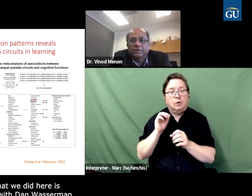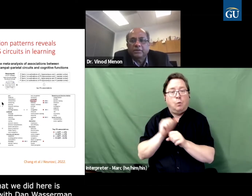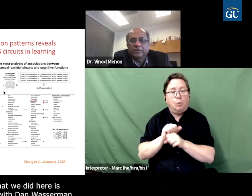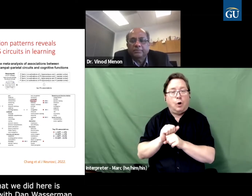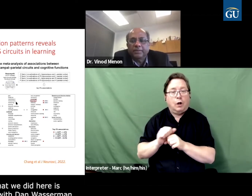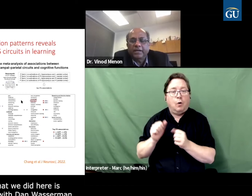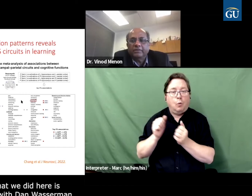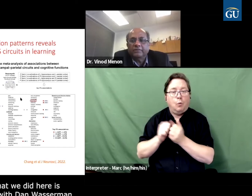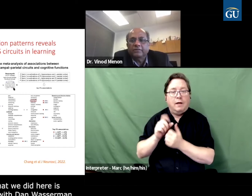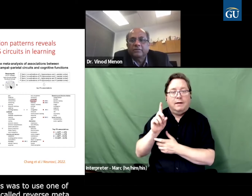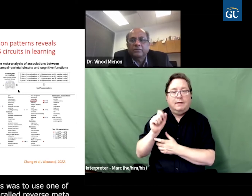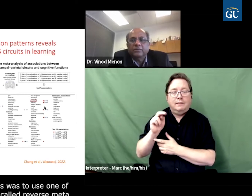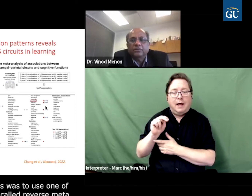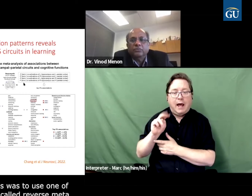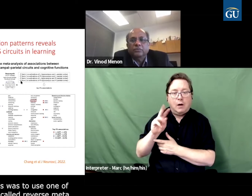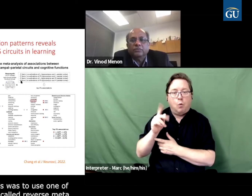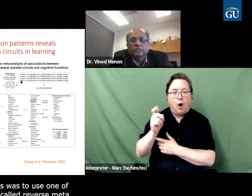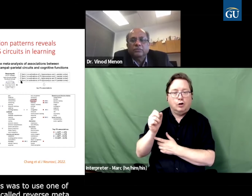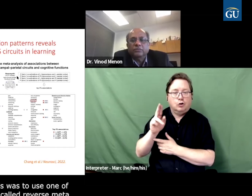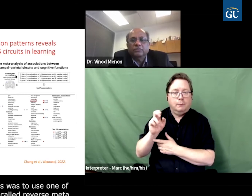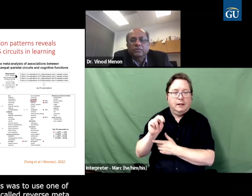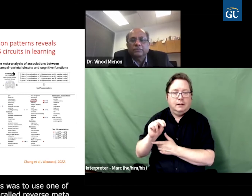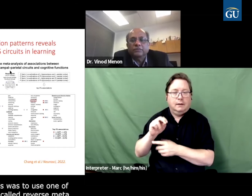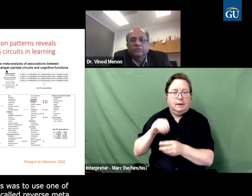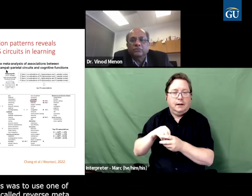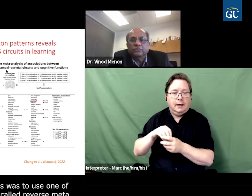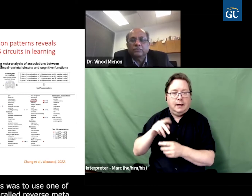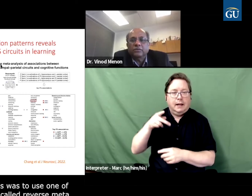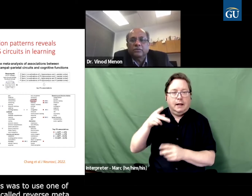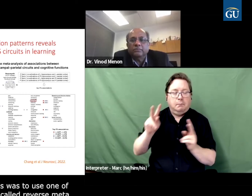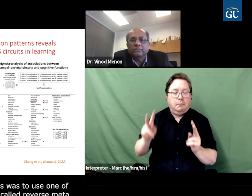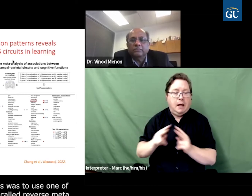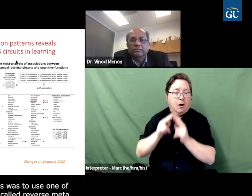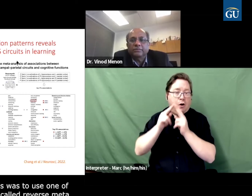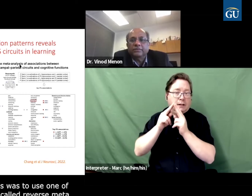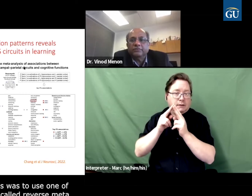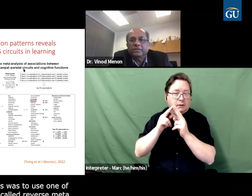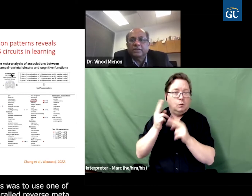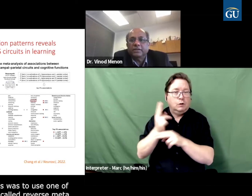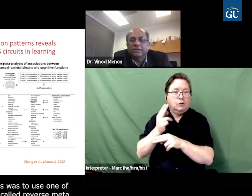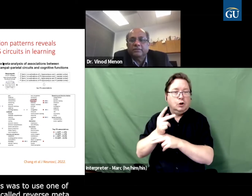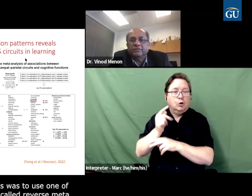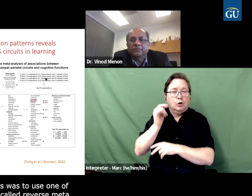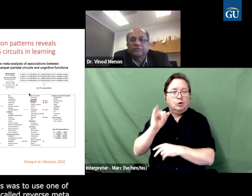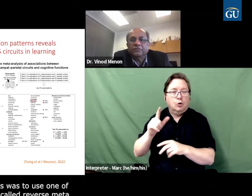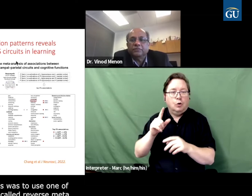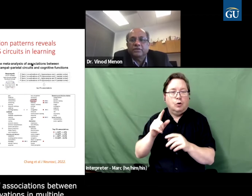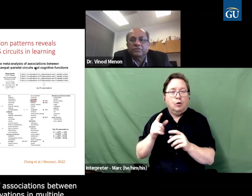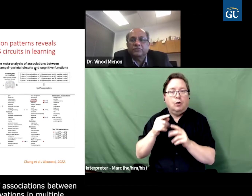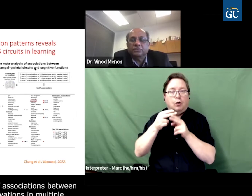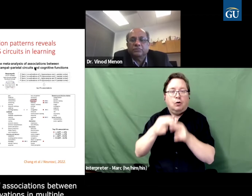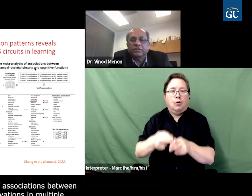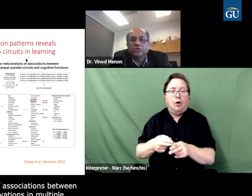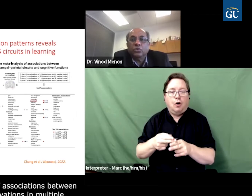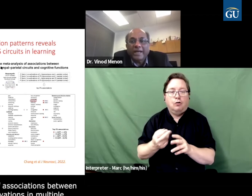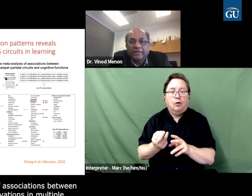dan wasserman and paris was to use one of his tools called